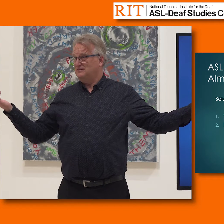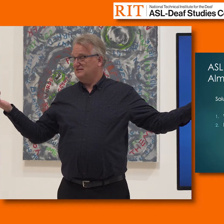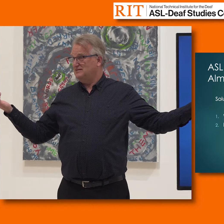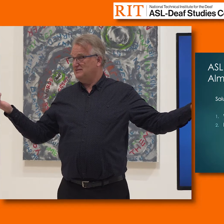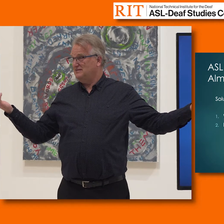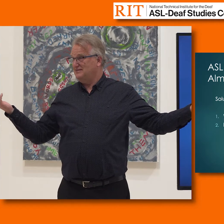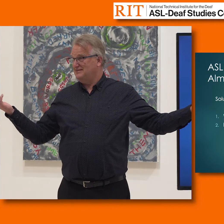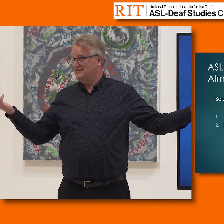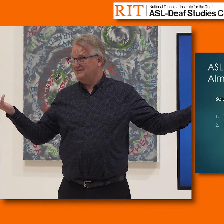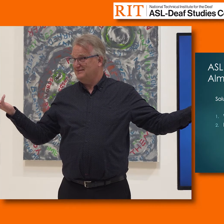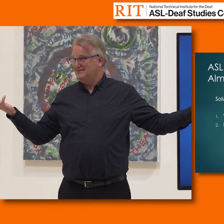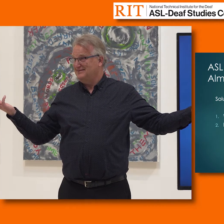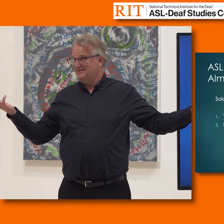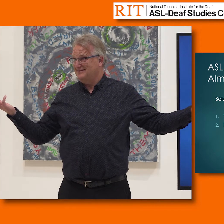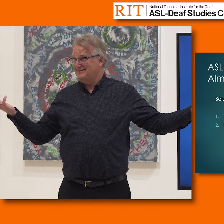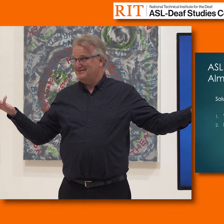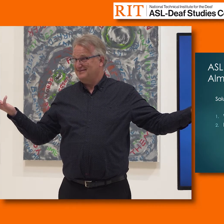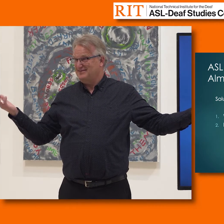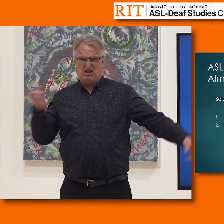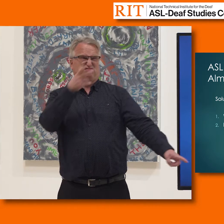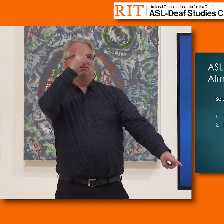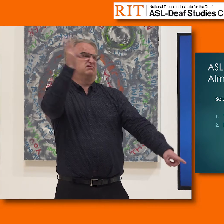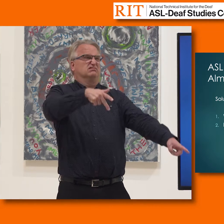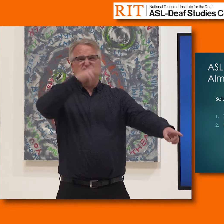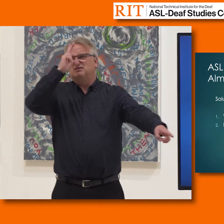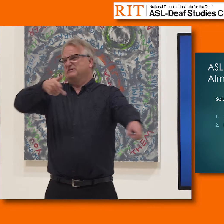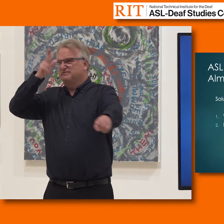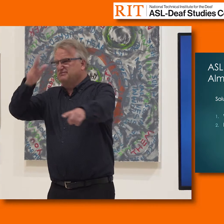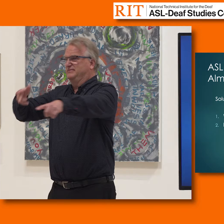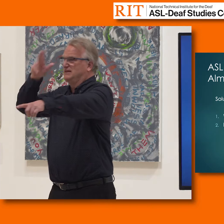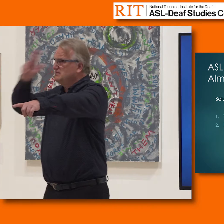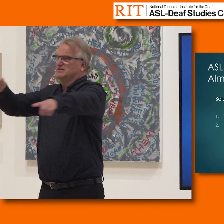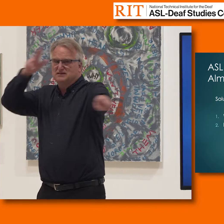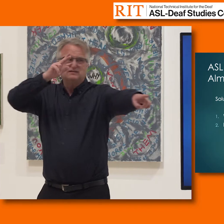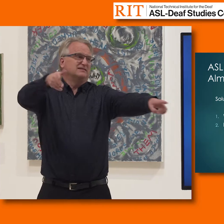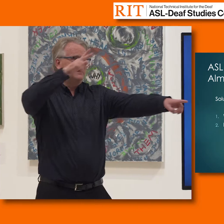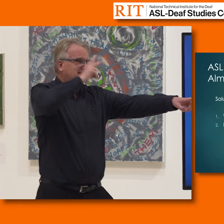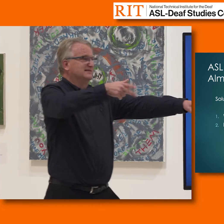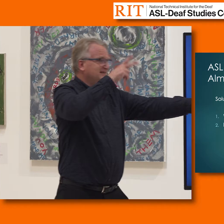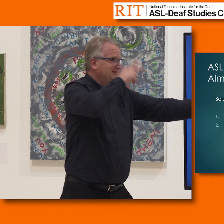The unknown interpreter appears on the screen to interpret my call, and as community members, we can say that